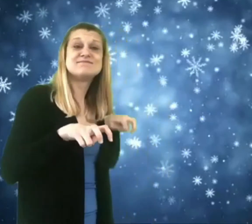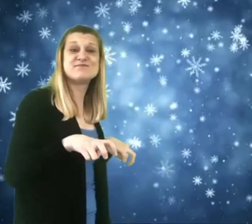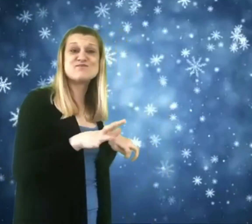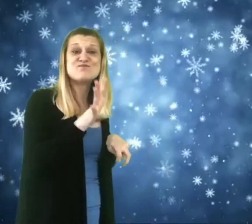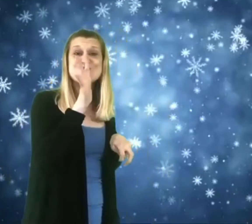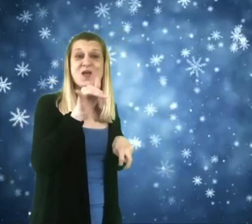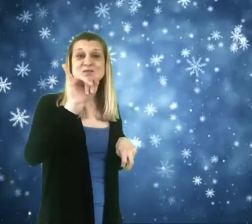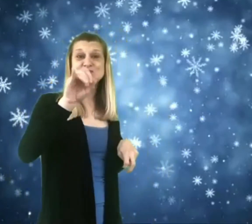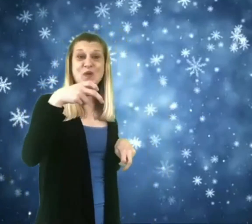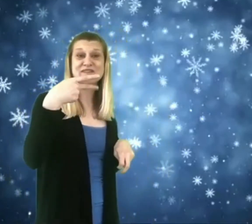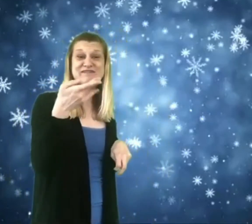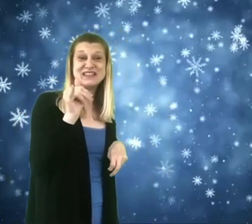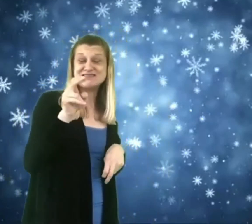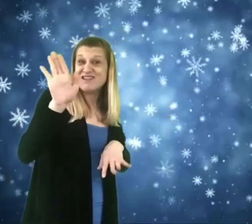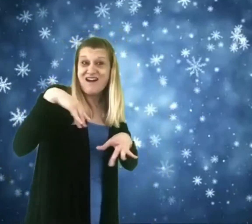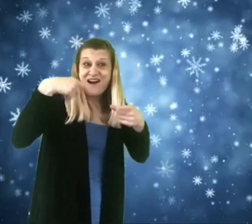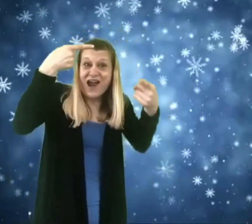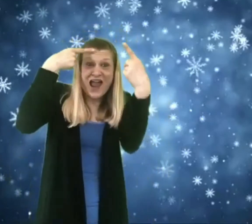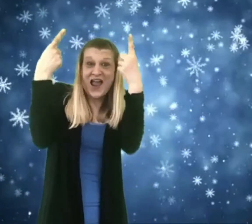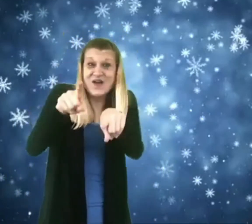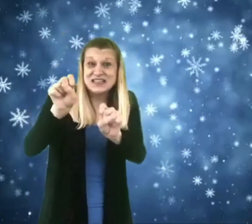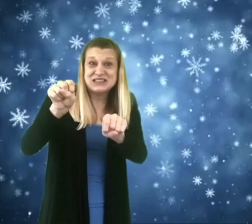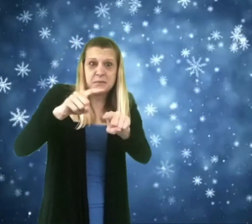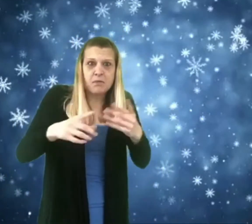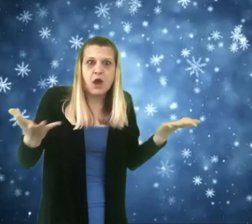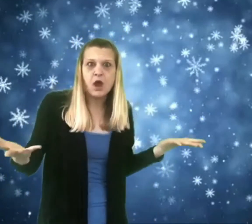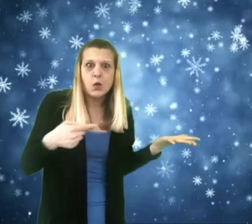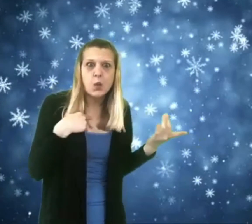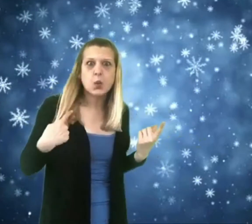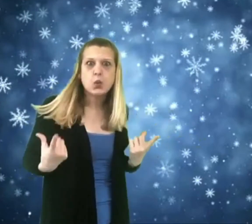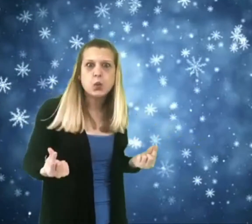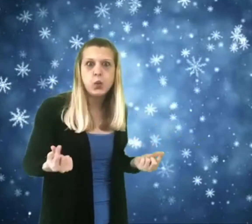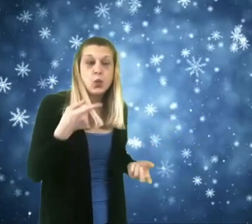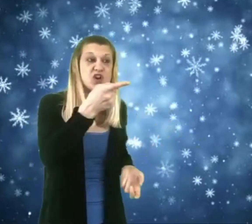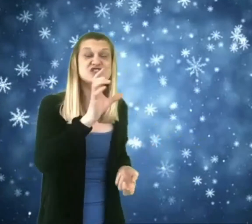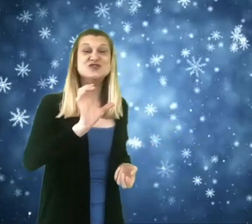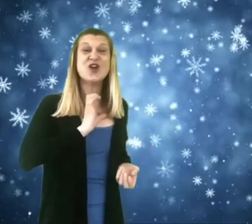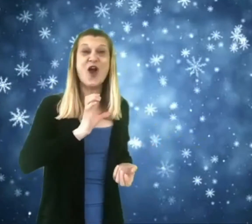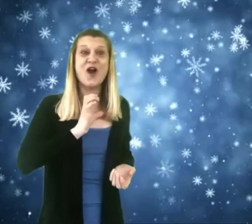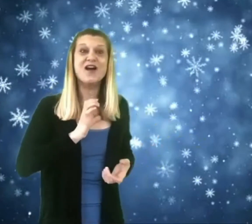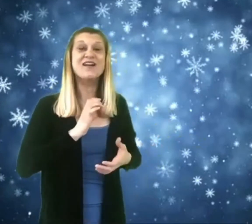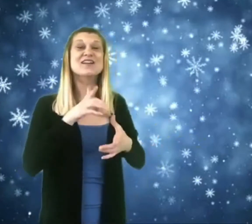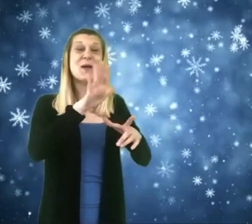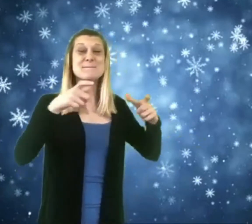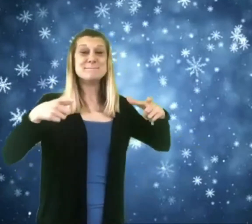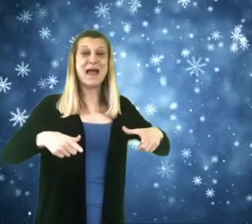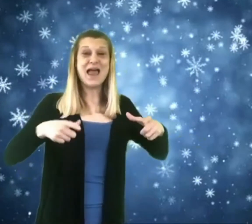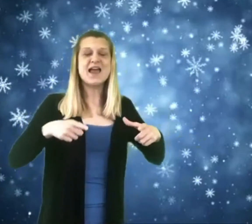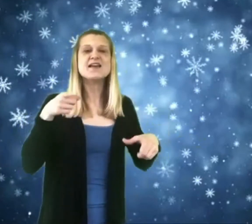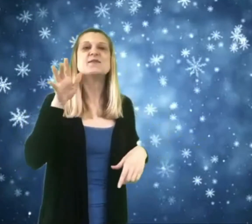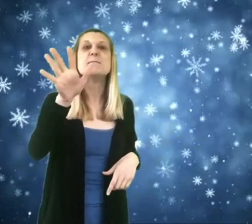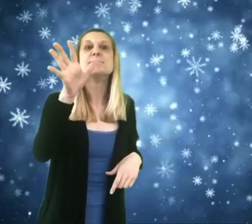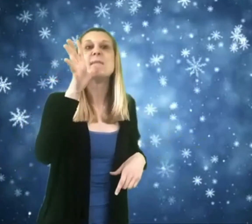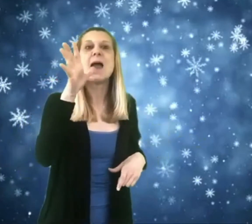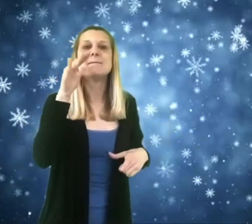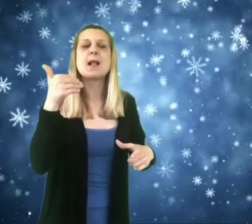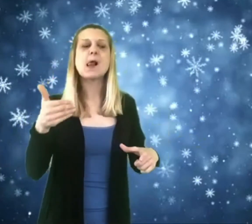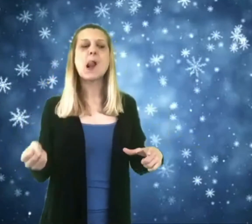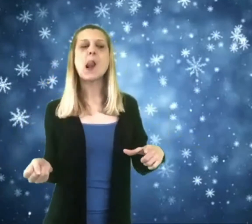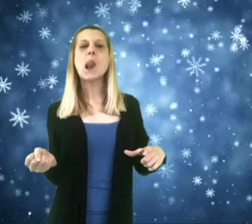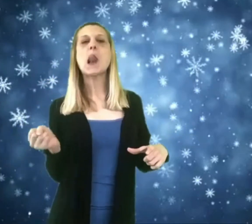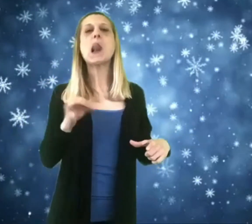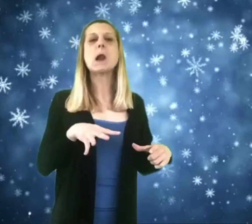"I agree, honey, but what can one do?" murmured Grandma Josephine miserably. "I hear his mother tried to slip her own piece of bread on to his